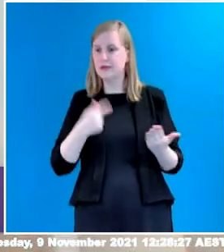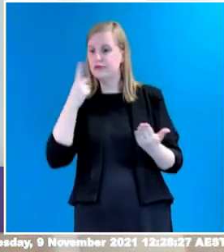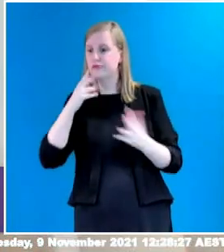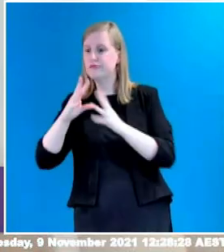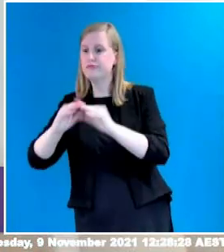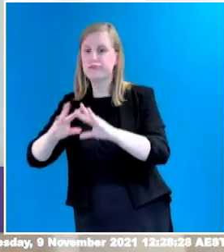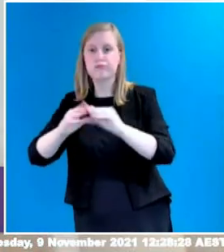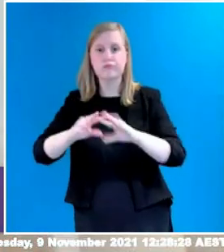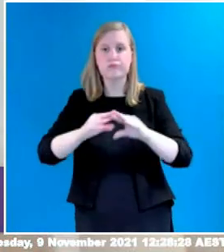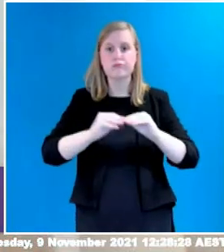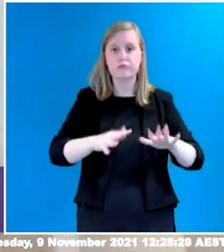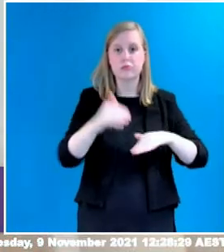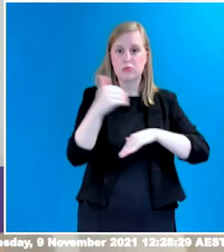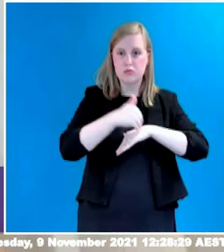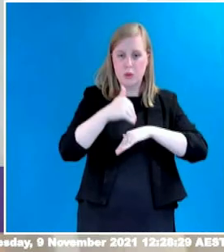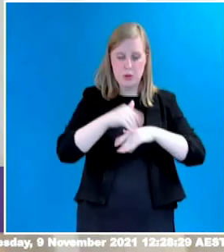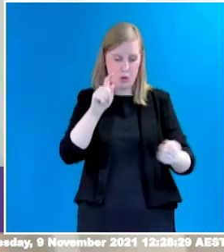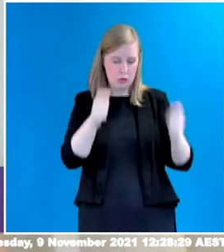way disabled people operate.